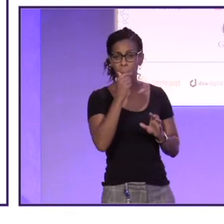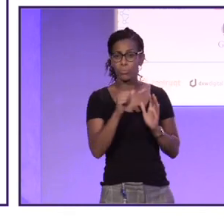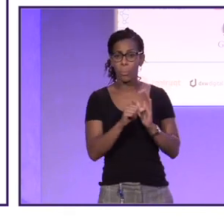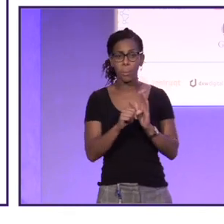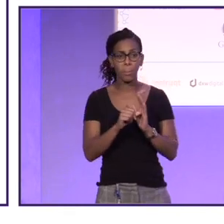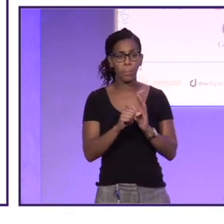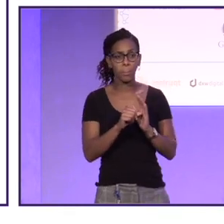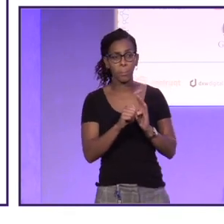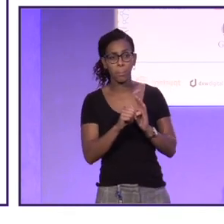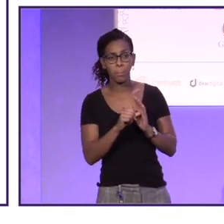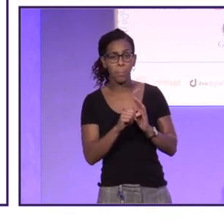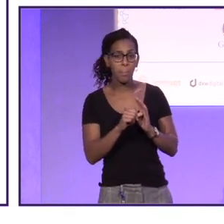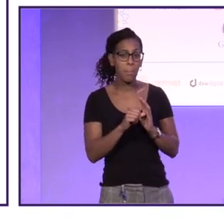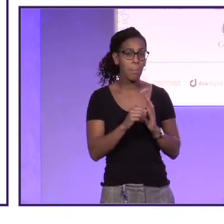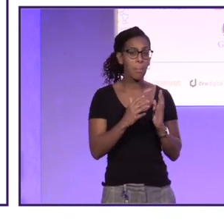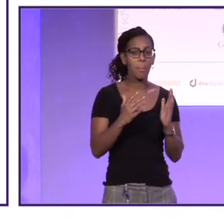We'll see what the problem is in a second.